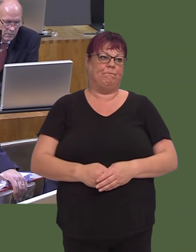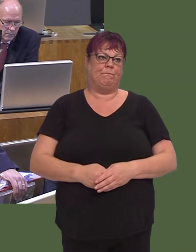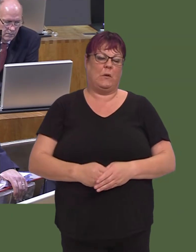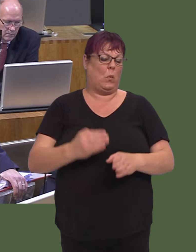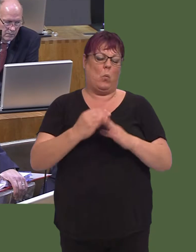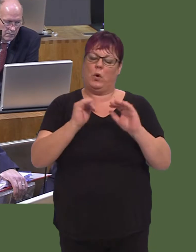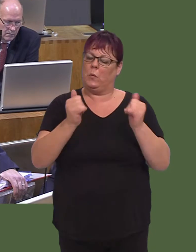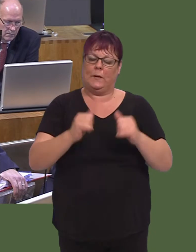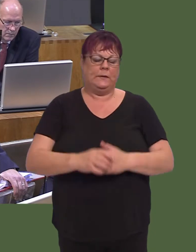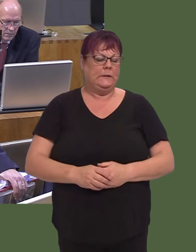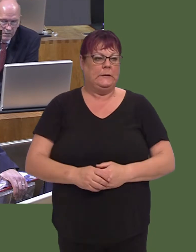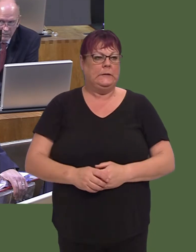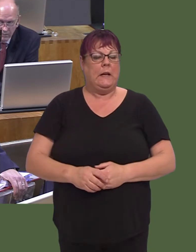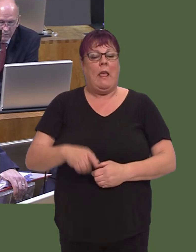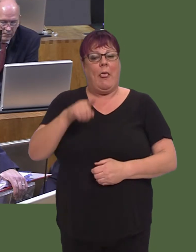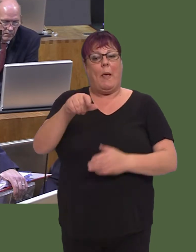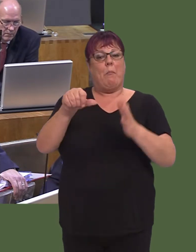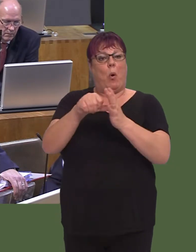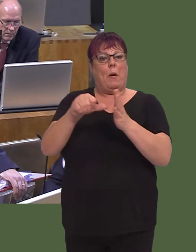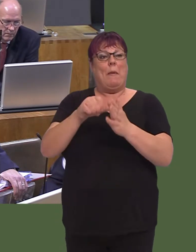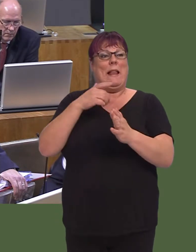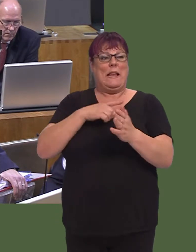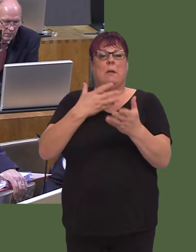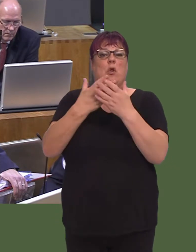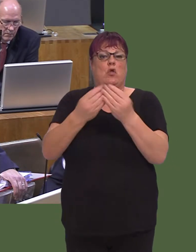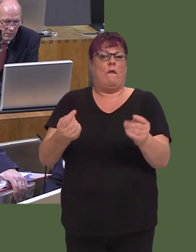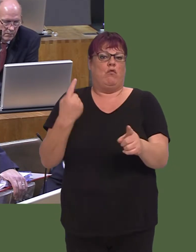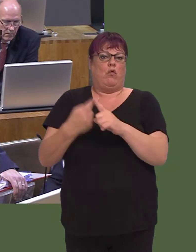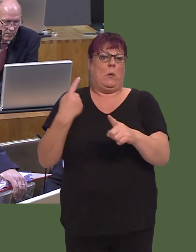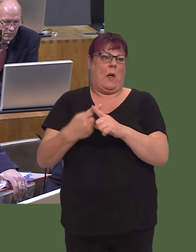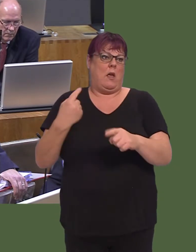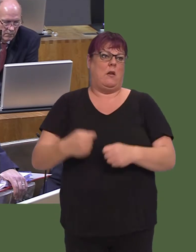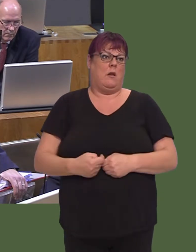And it's absolutely crucial, where there is a problem, that that problem is sorted rather